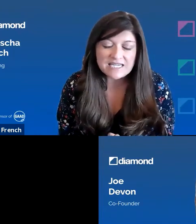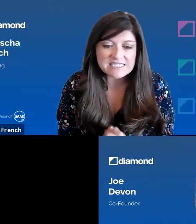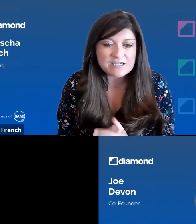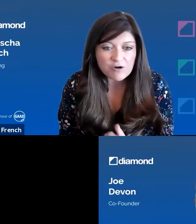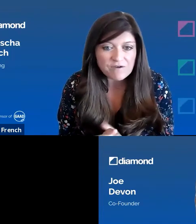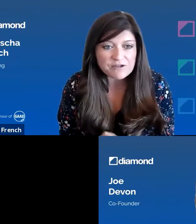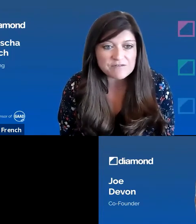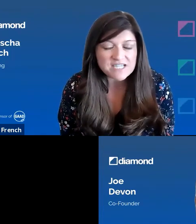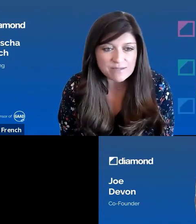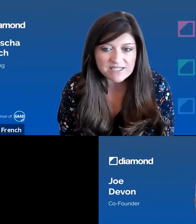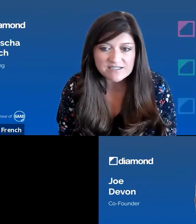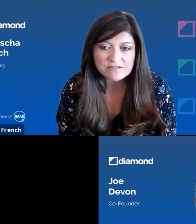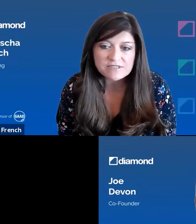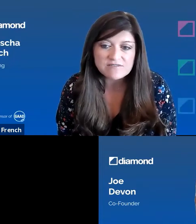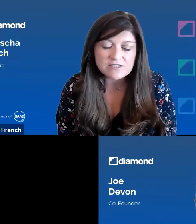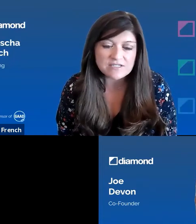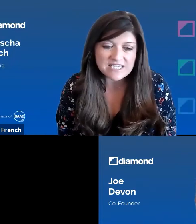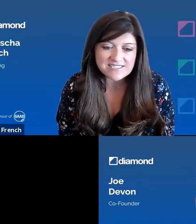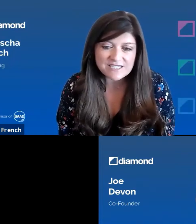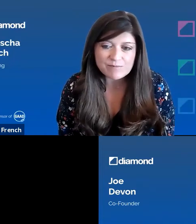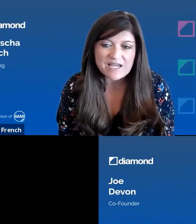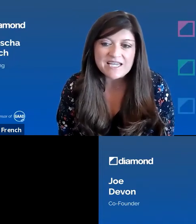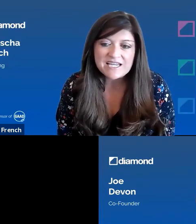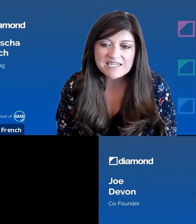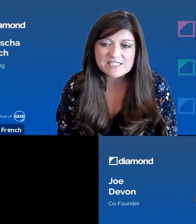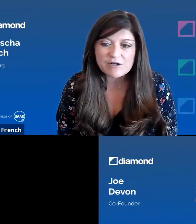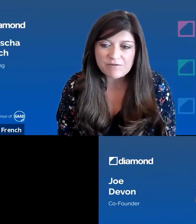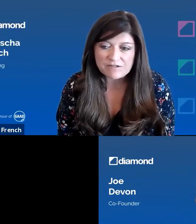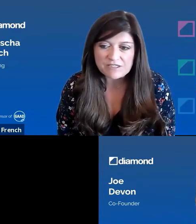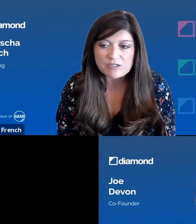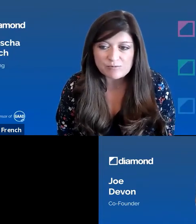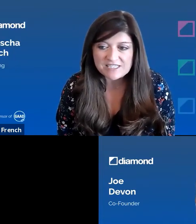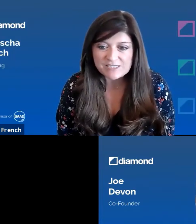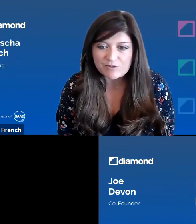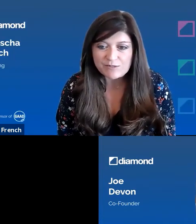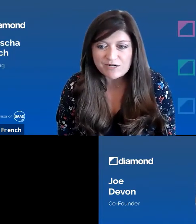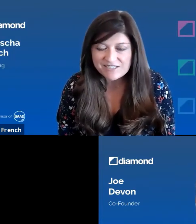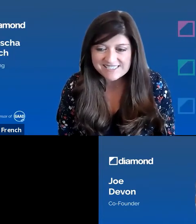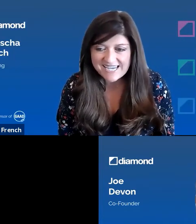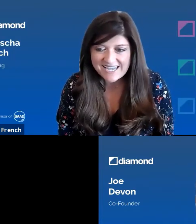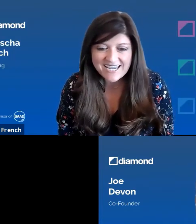Is he The co founder of Diamond and inclusive digital Agency but he's co founded Global Accessibility Awareness Day.